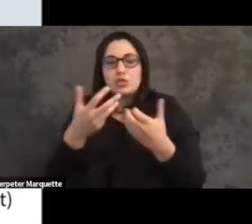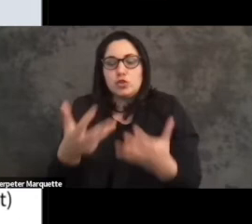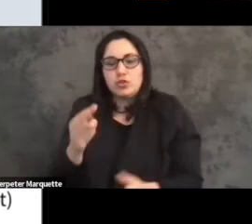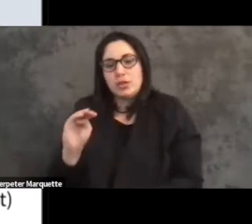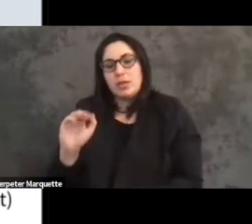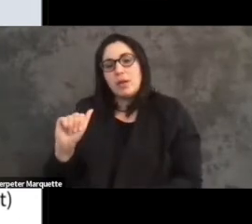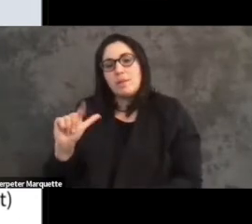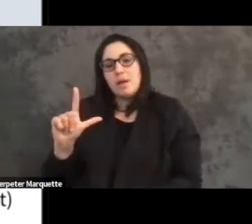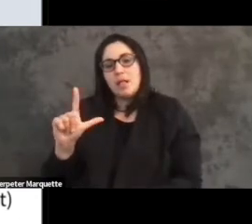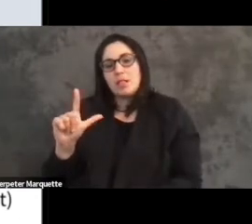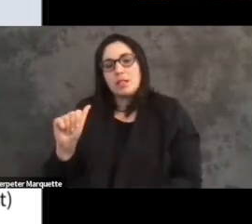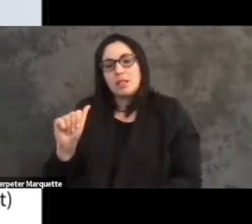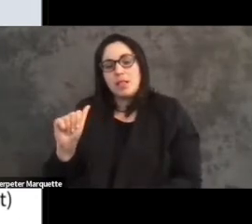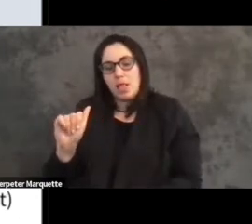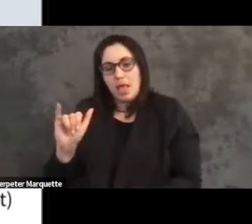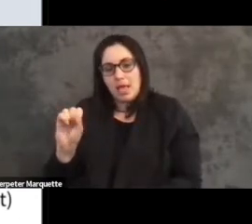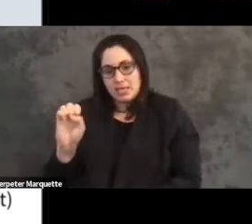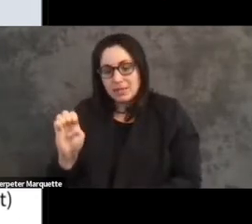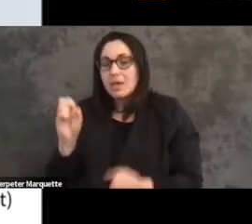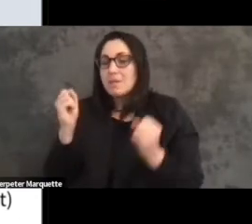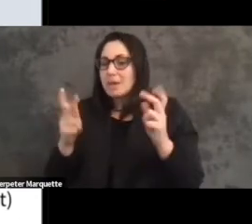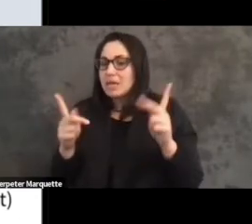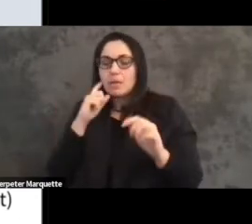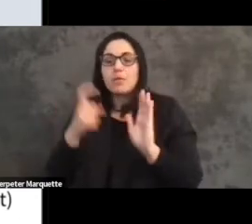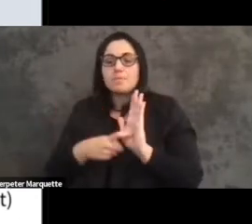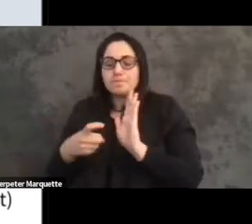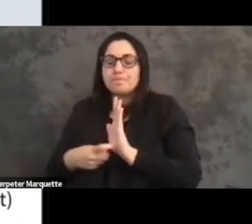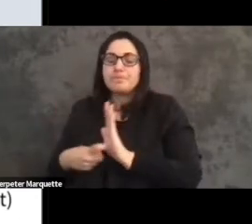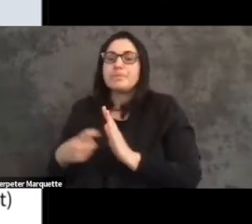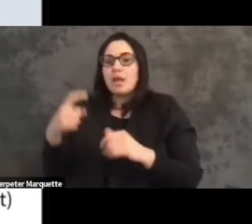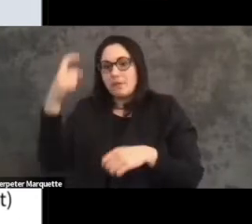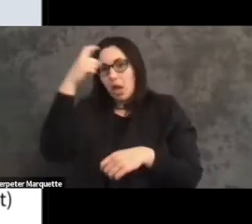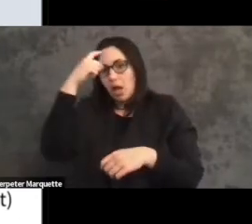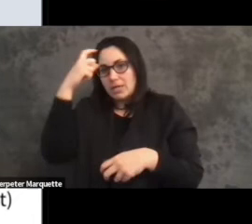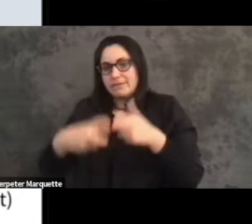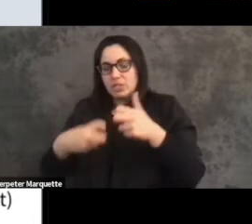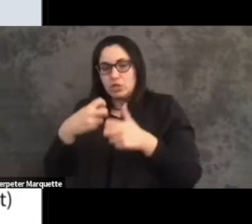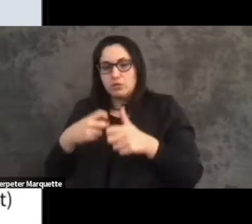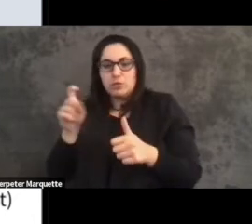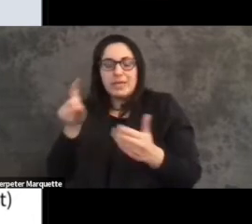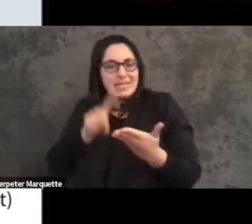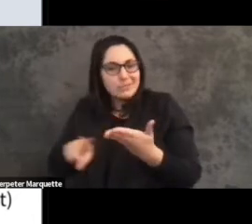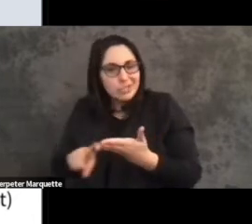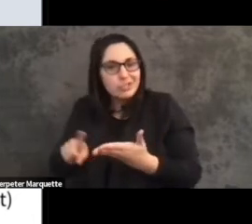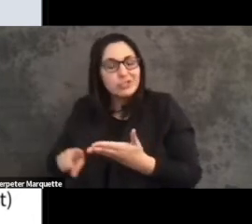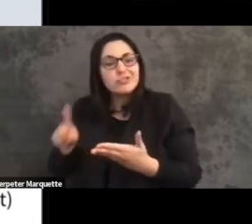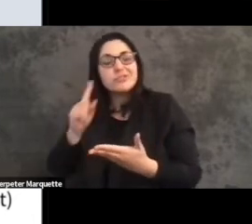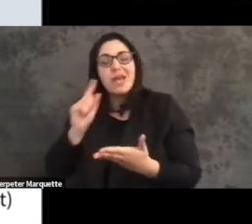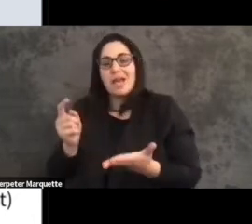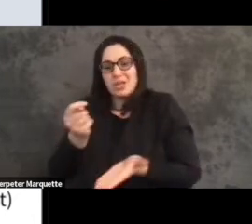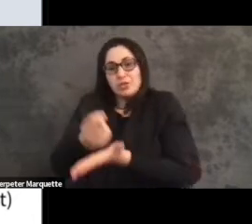one given time, but over time. Many studies are missing neurological, especially cognitive